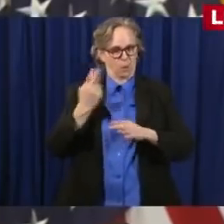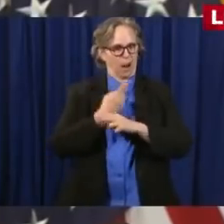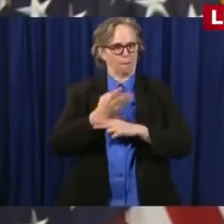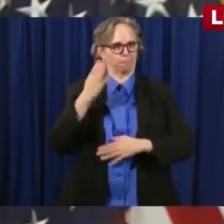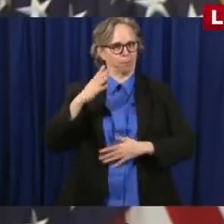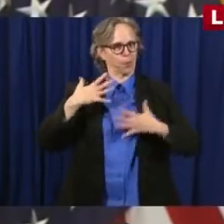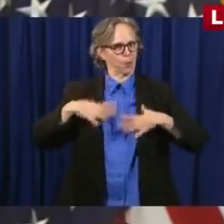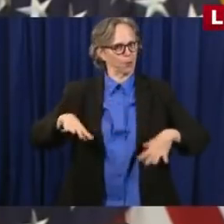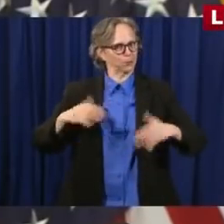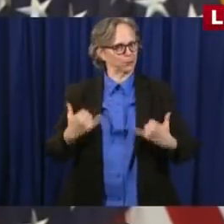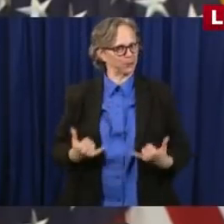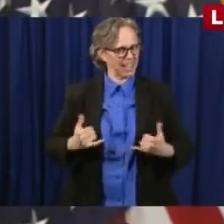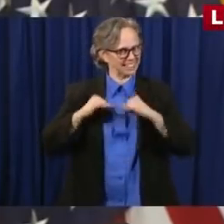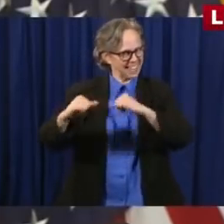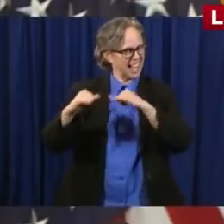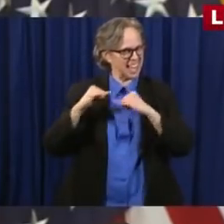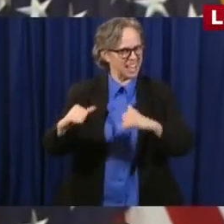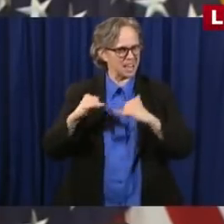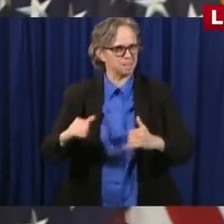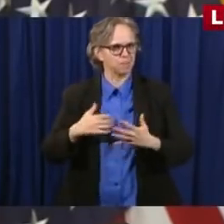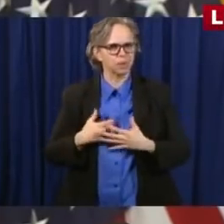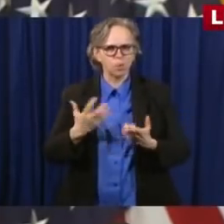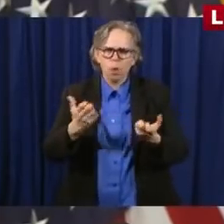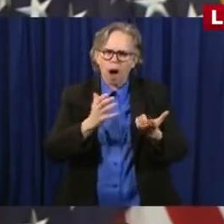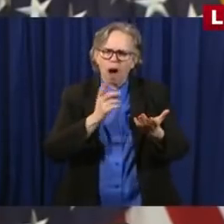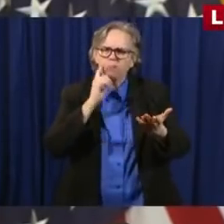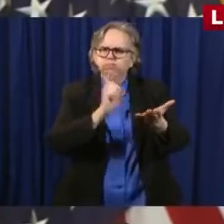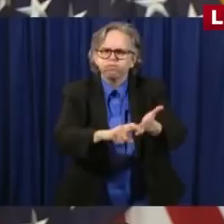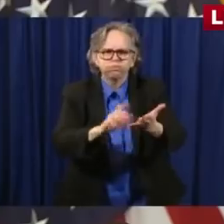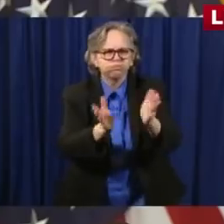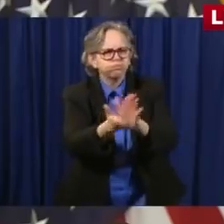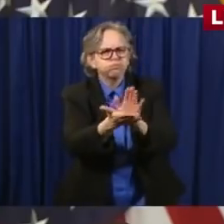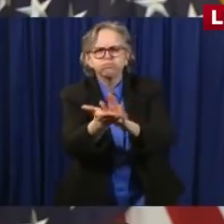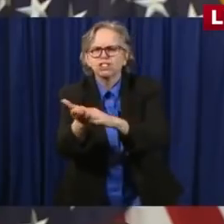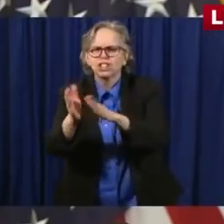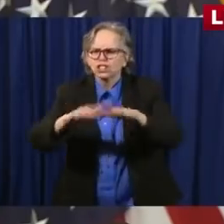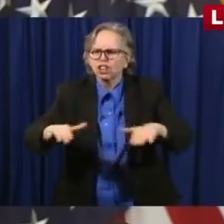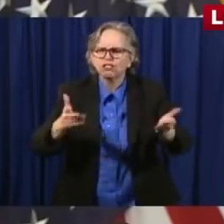GOOD AFTERNOON, EVERYONE. I TOO AM WEARING BLUE TODAY.